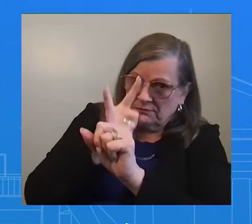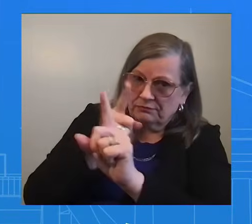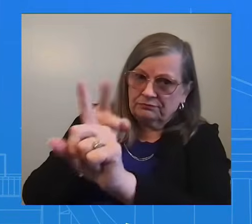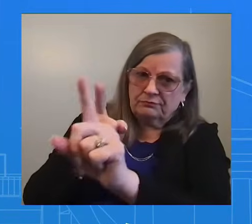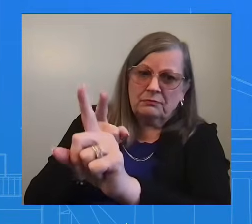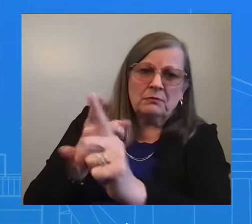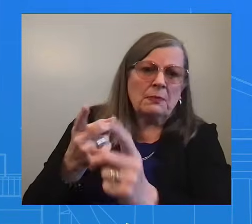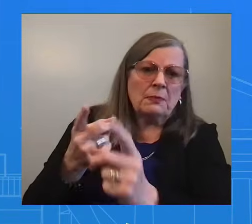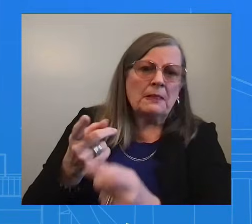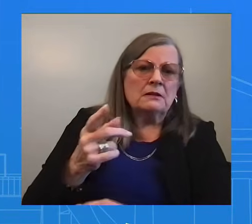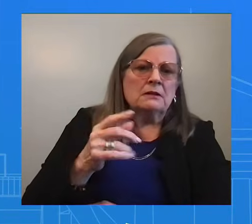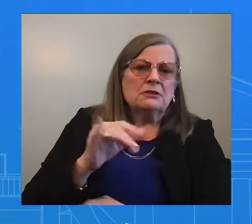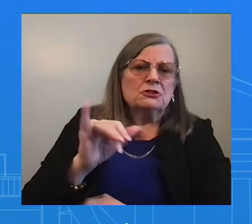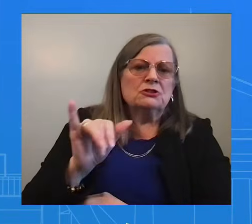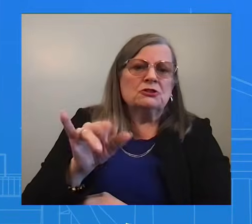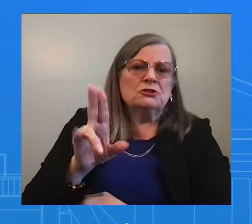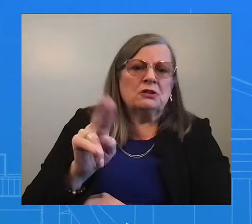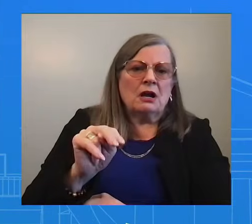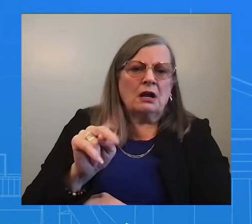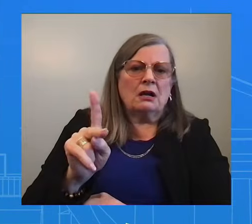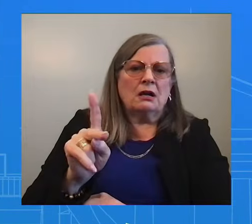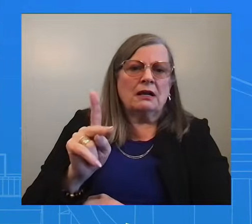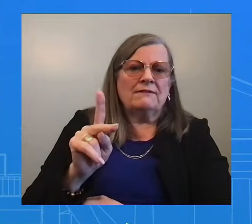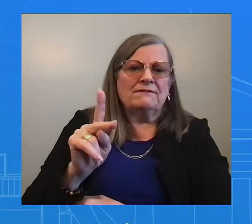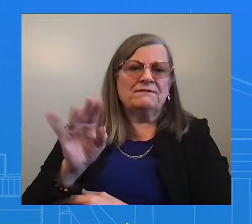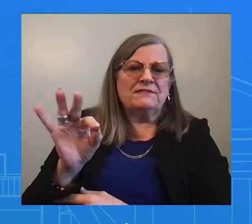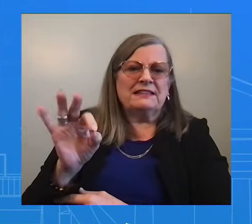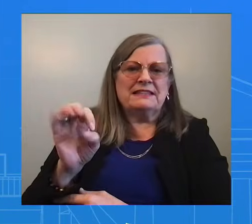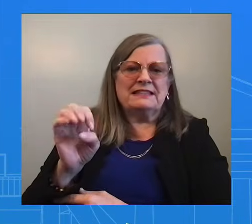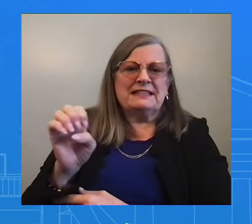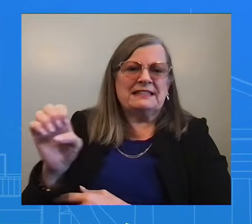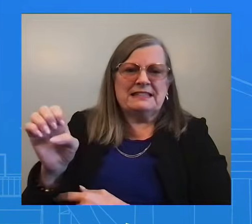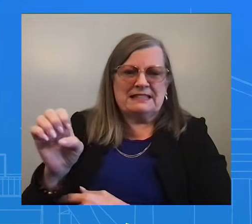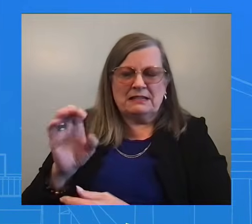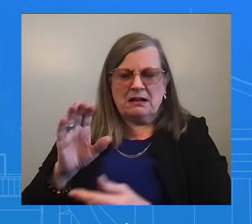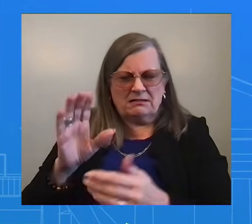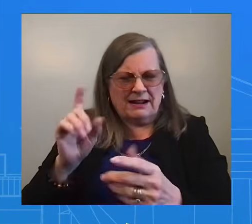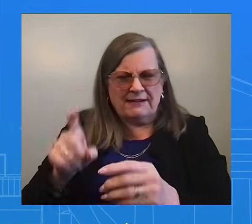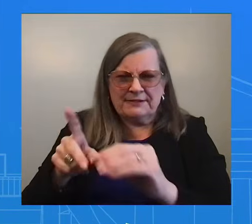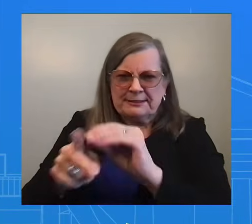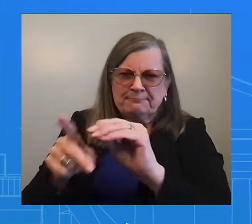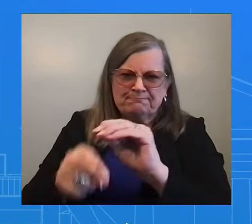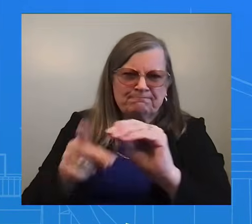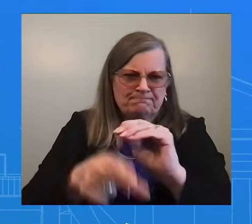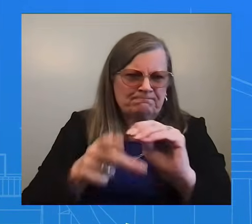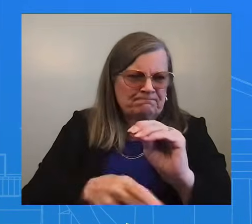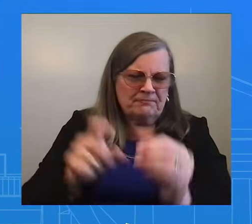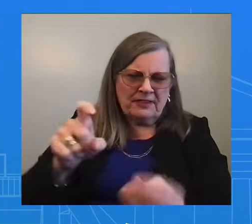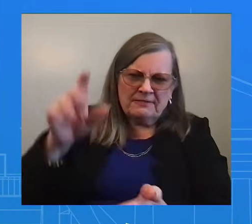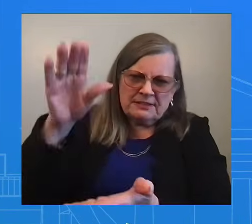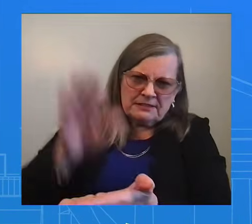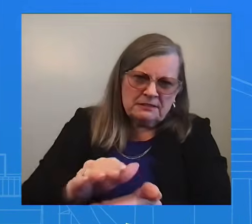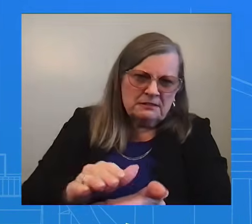we talk about healthcare and making sure that we're lowering prescription drugs. As I said at the top, fighting Big Pharma. All of these things are important,